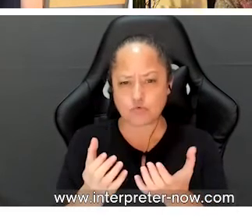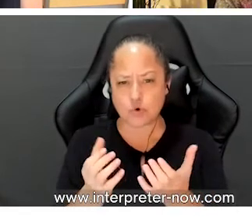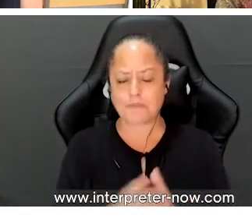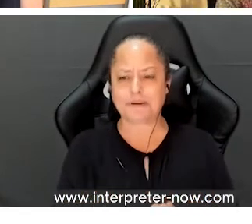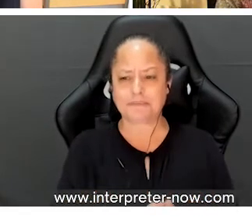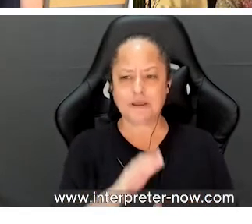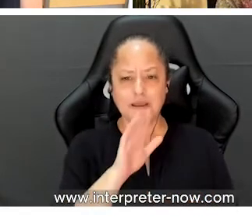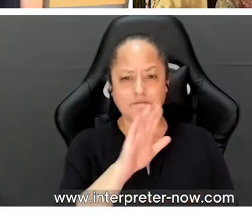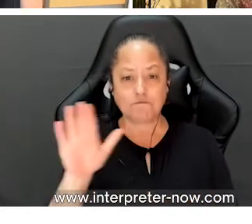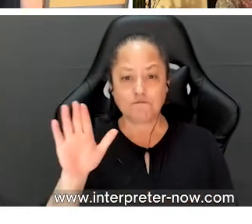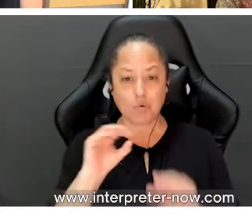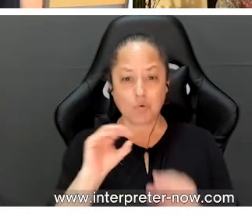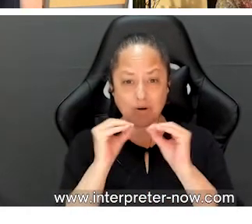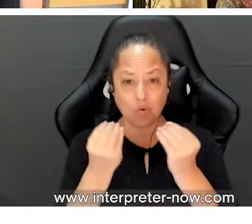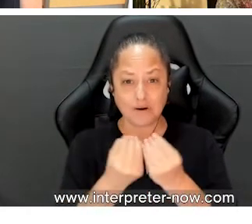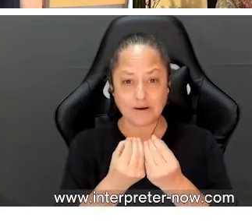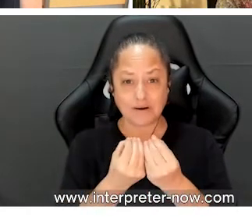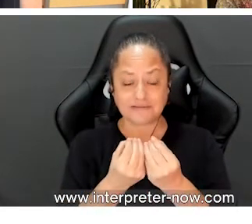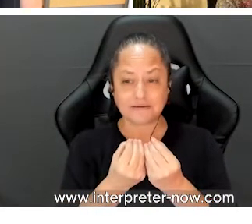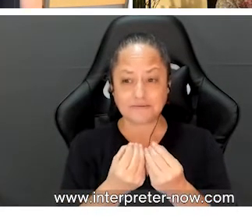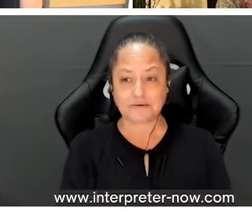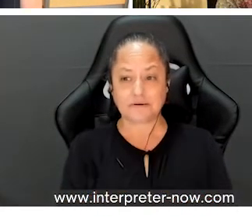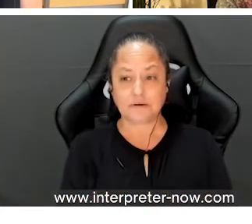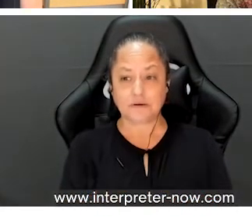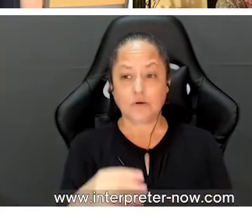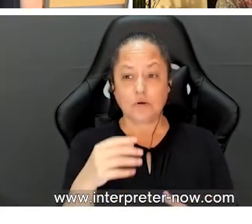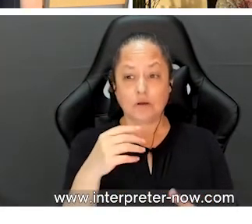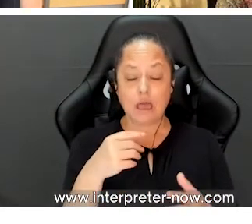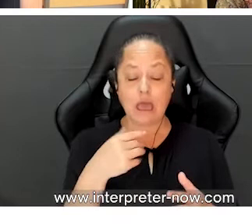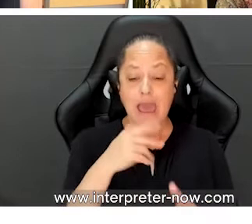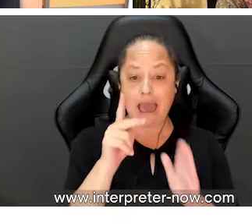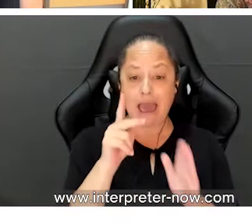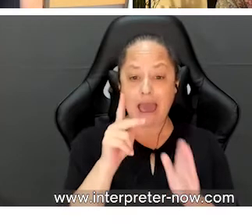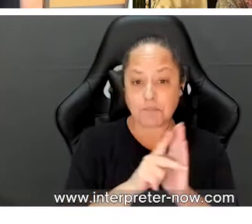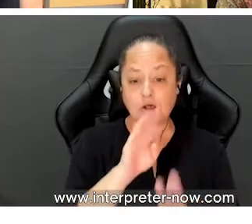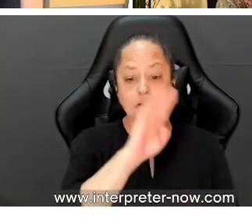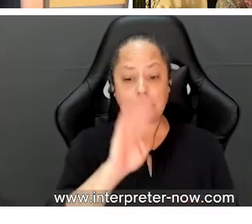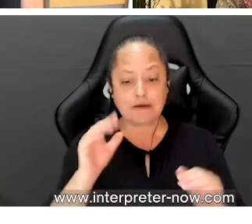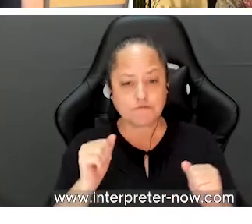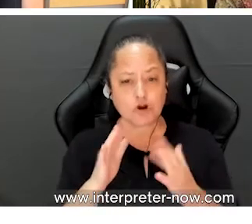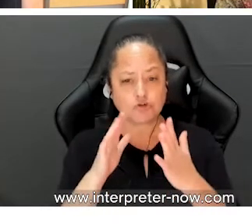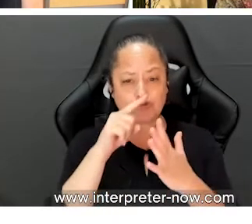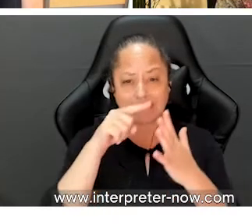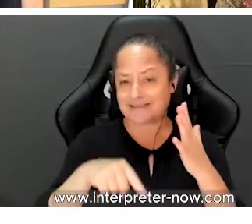If your organization either one has a policy of just never addressing any of these ever,